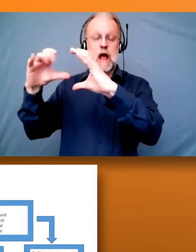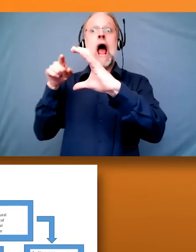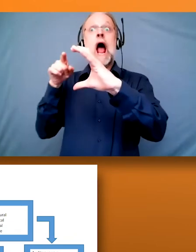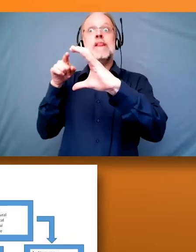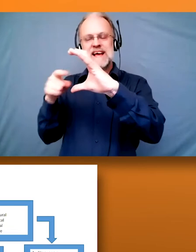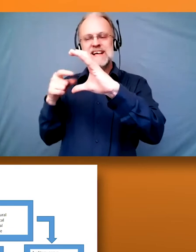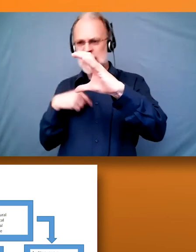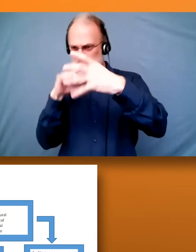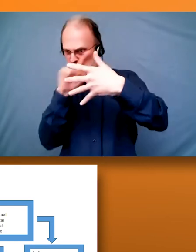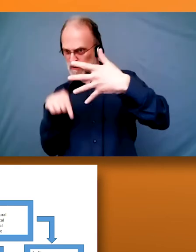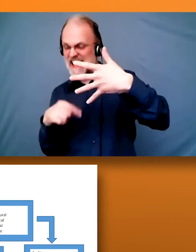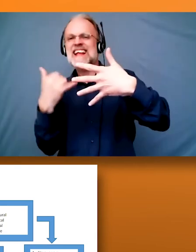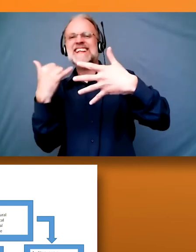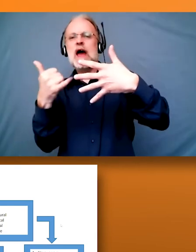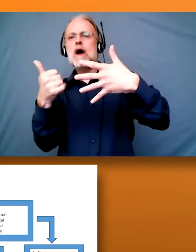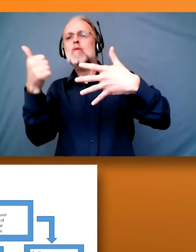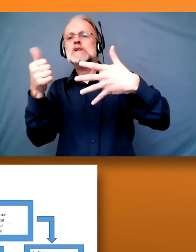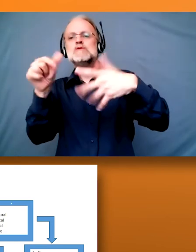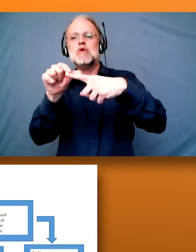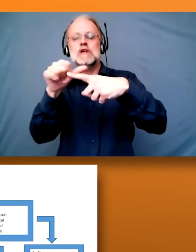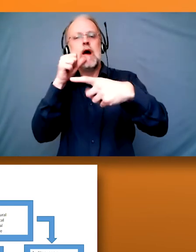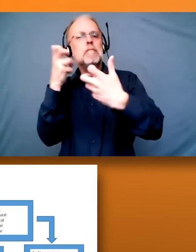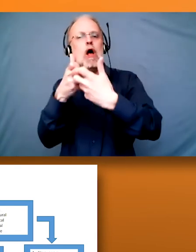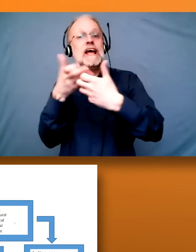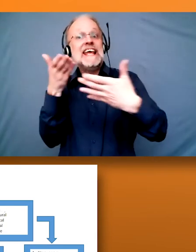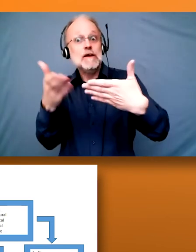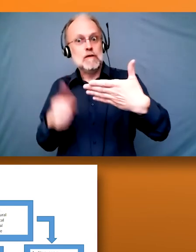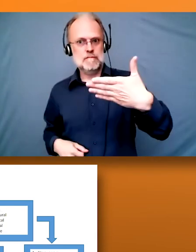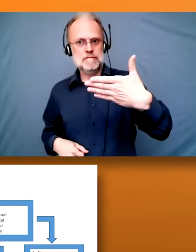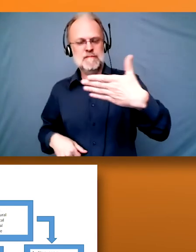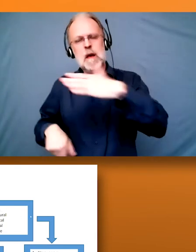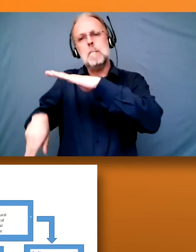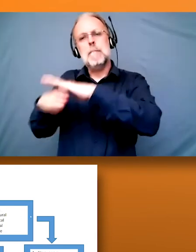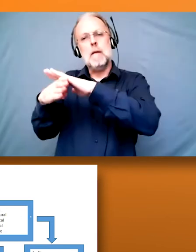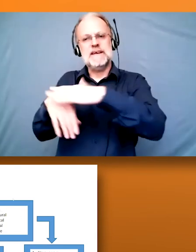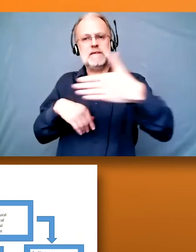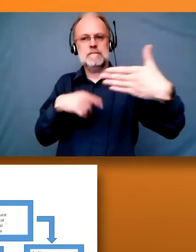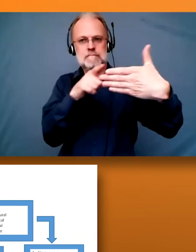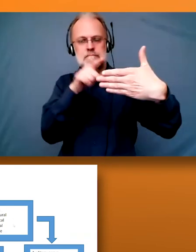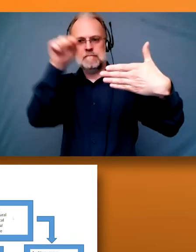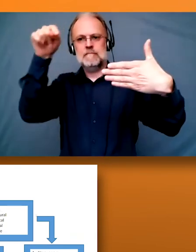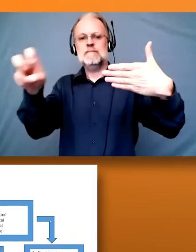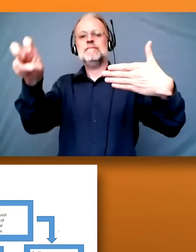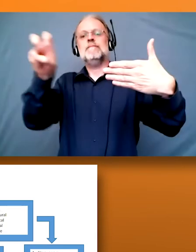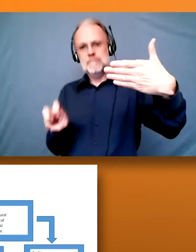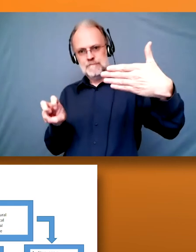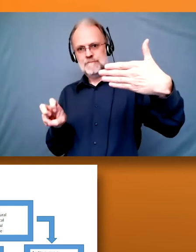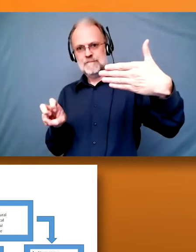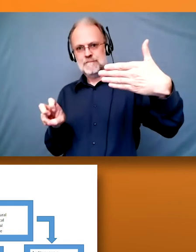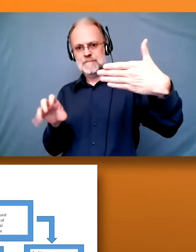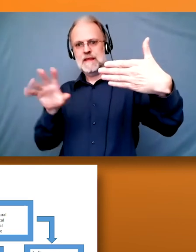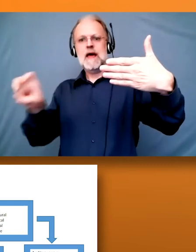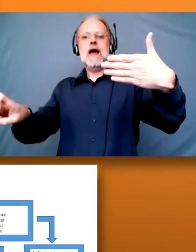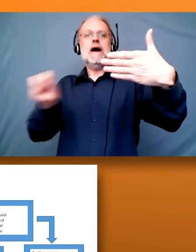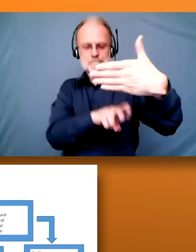And then you do the same thing. Now we have this group of words. What word in this group should go to the next category?